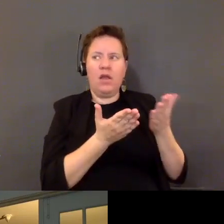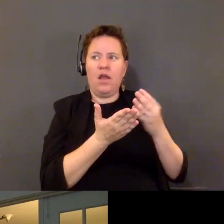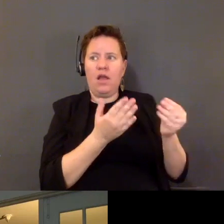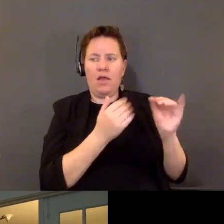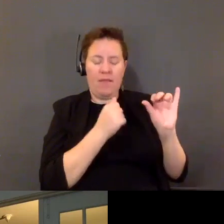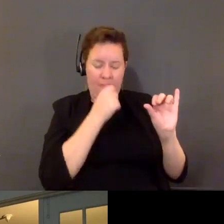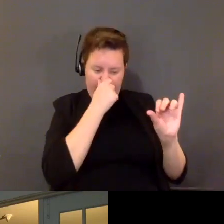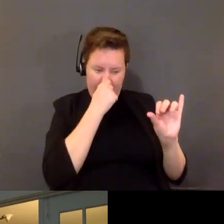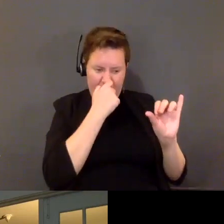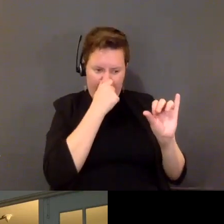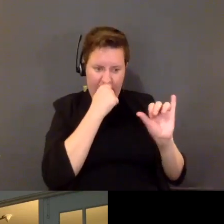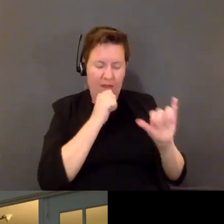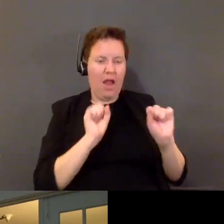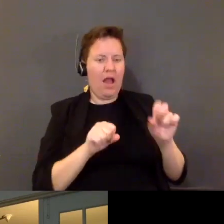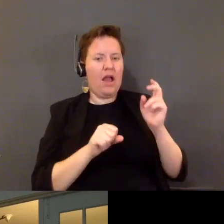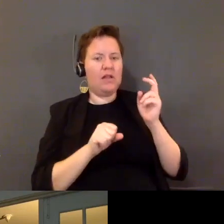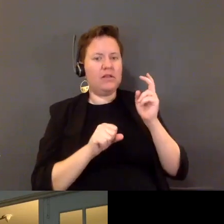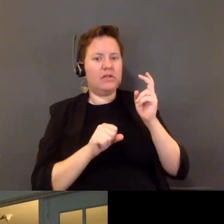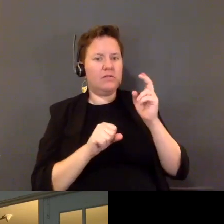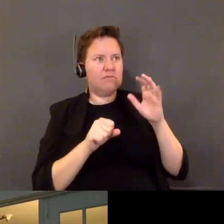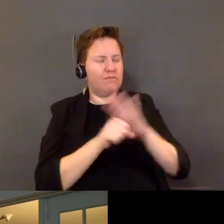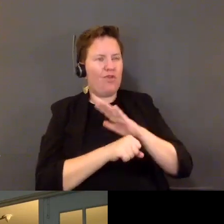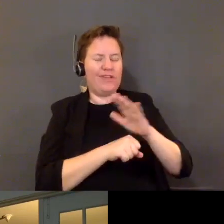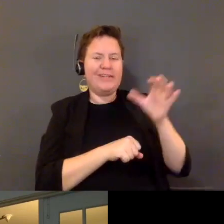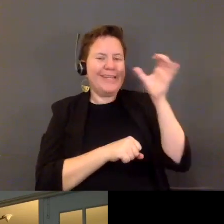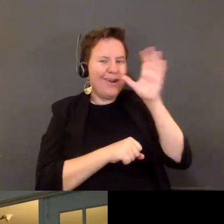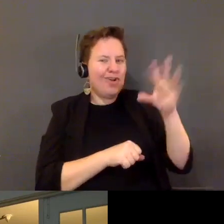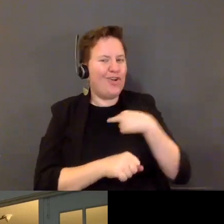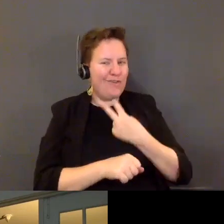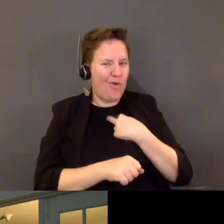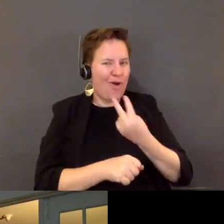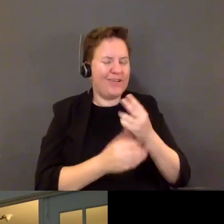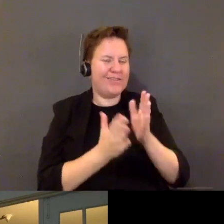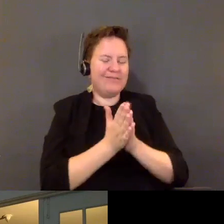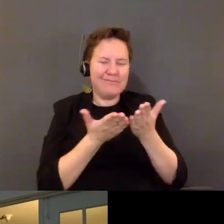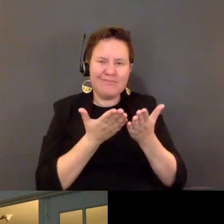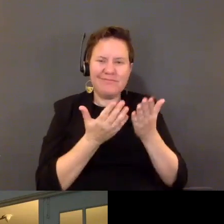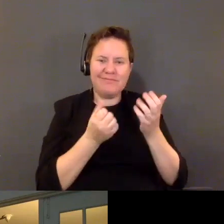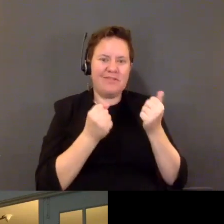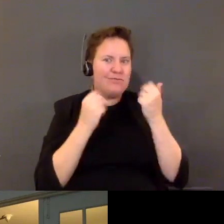i i could so completely hear your voice you know after a million phone conversations i was like